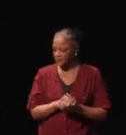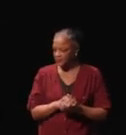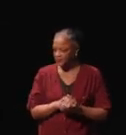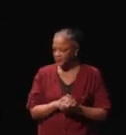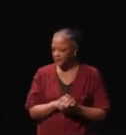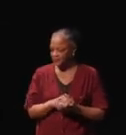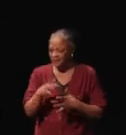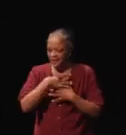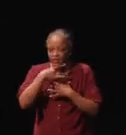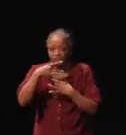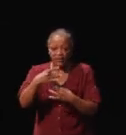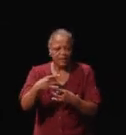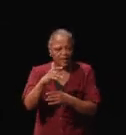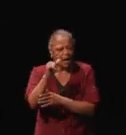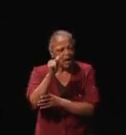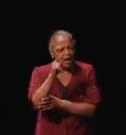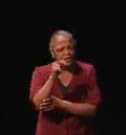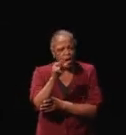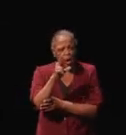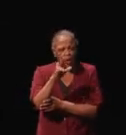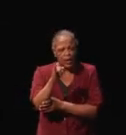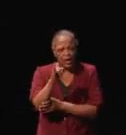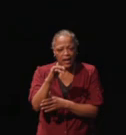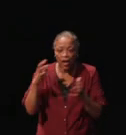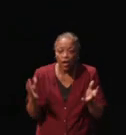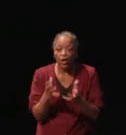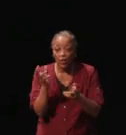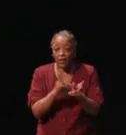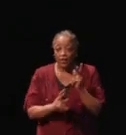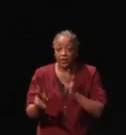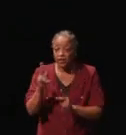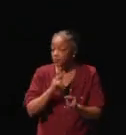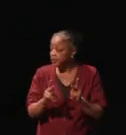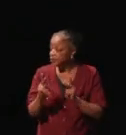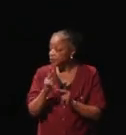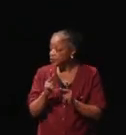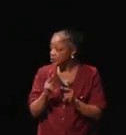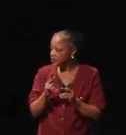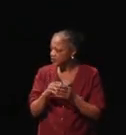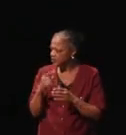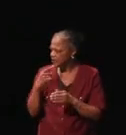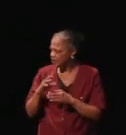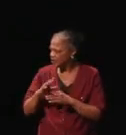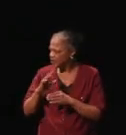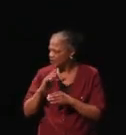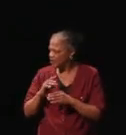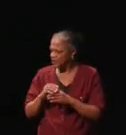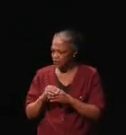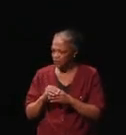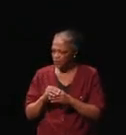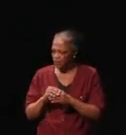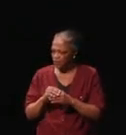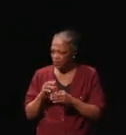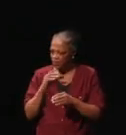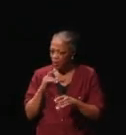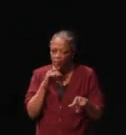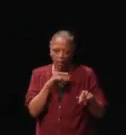Interestingly, Atari opening encouraged people to mock the controllers. They used to be a club magazines that you could